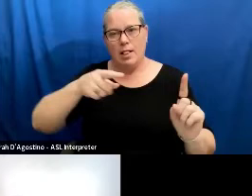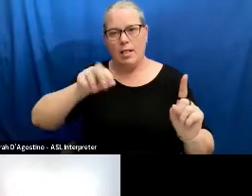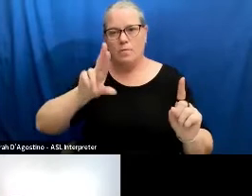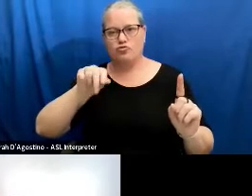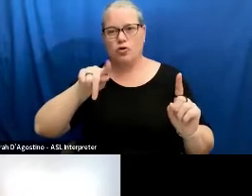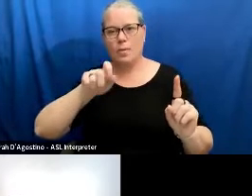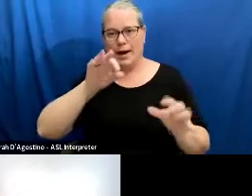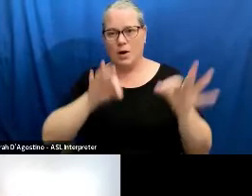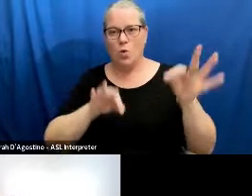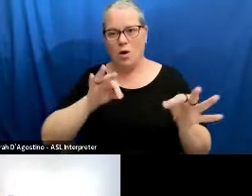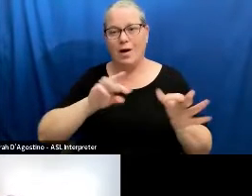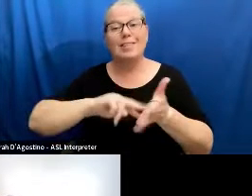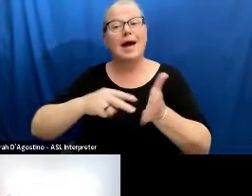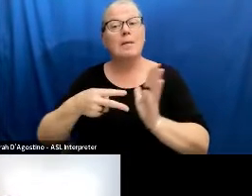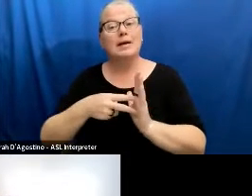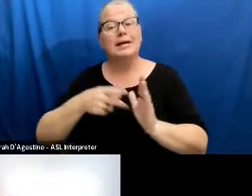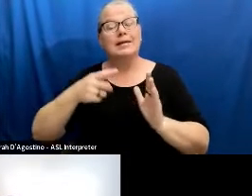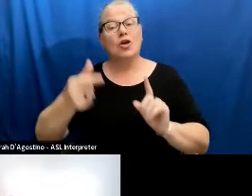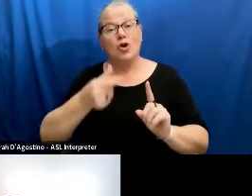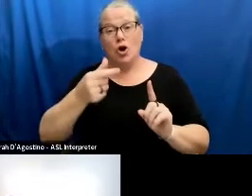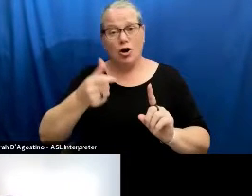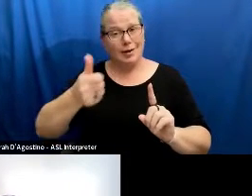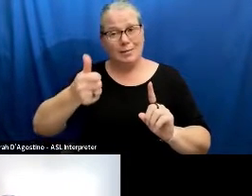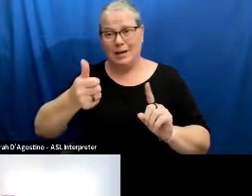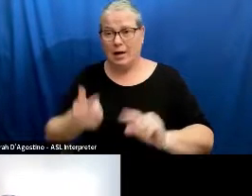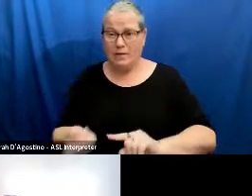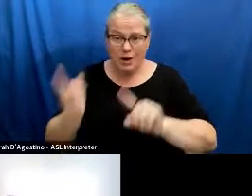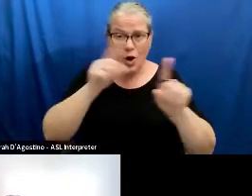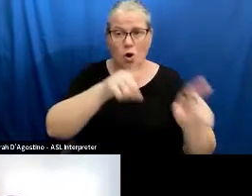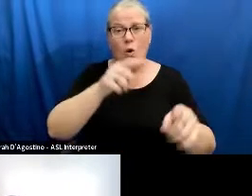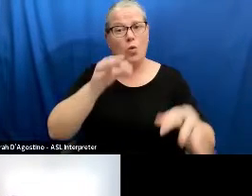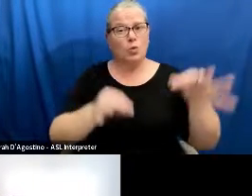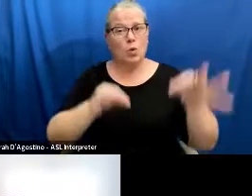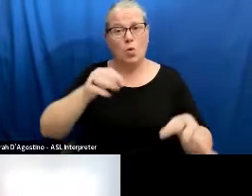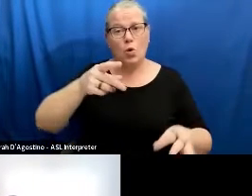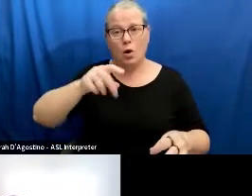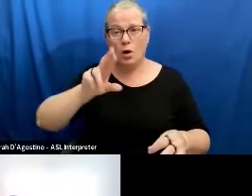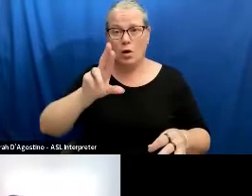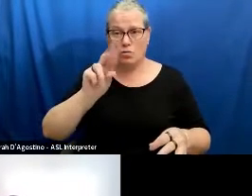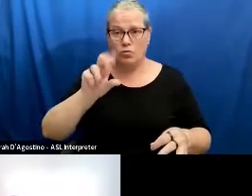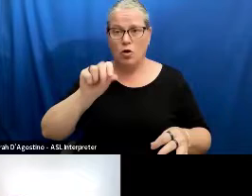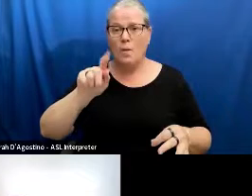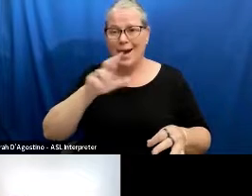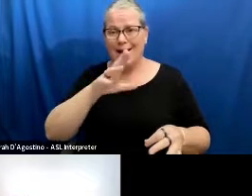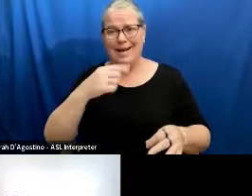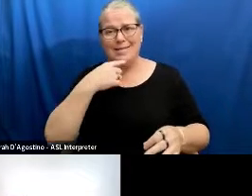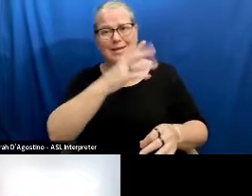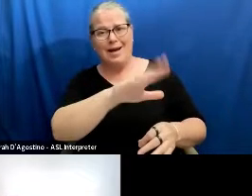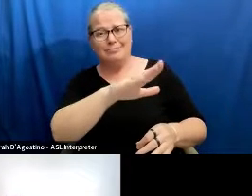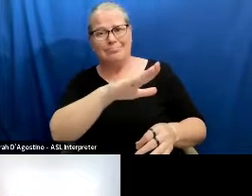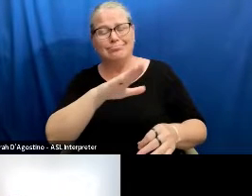disabilities guardian could go to the probate court and say probate court i would like for